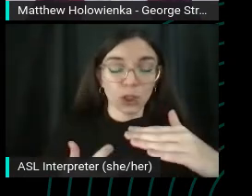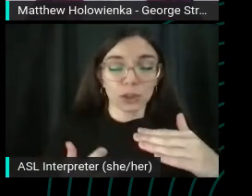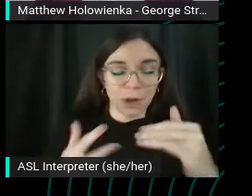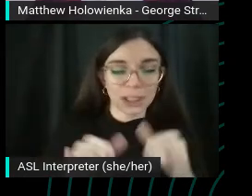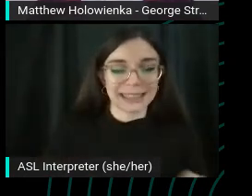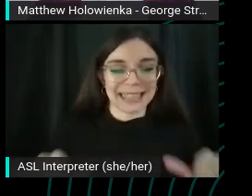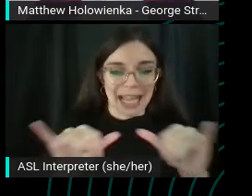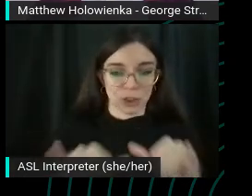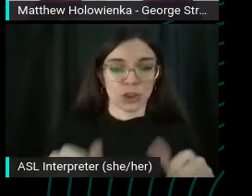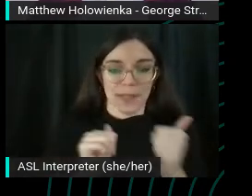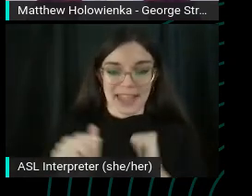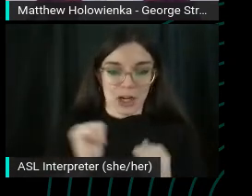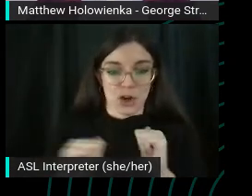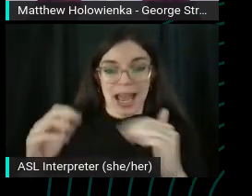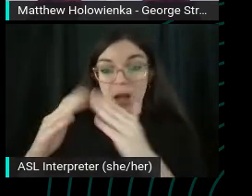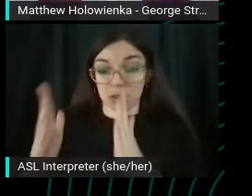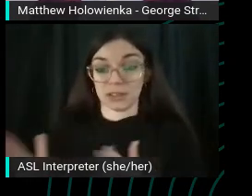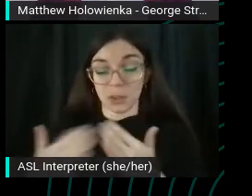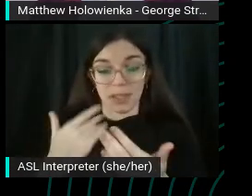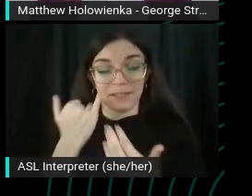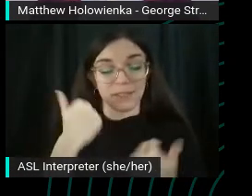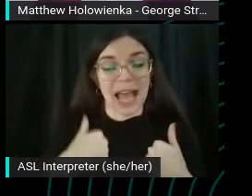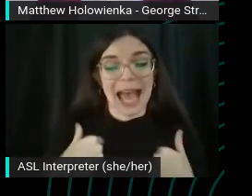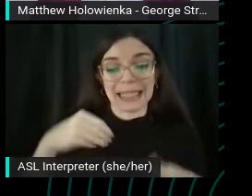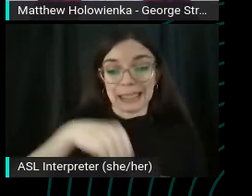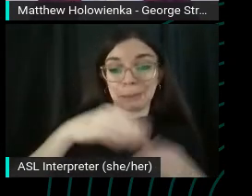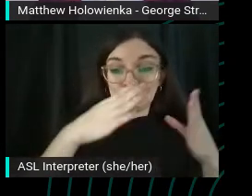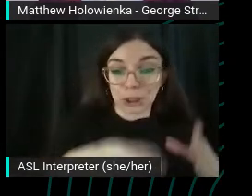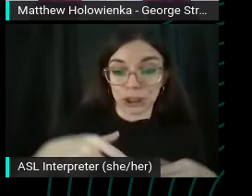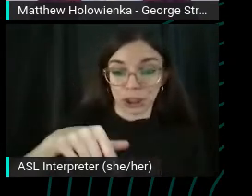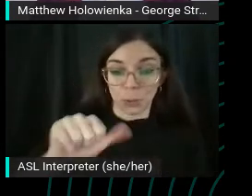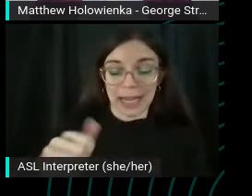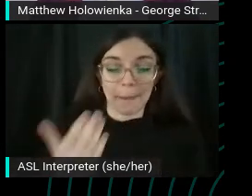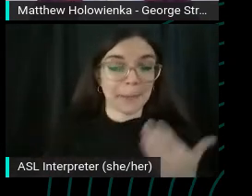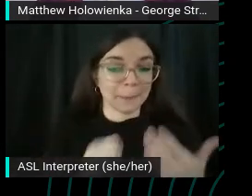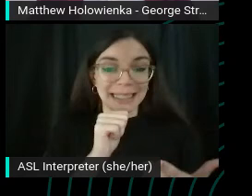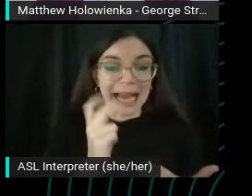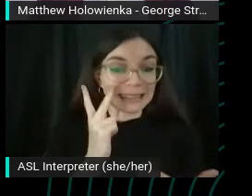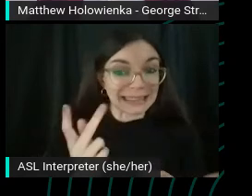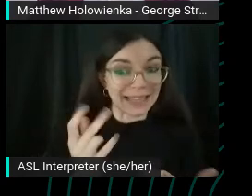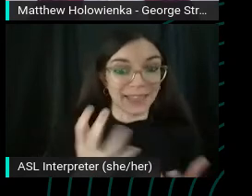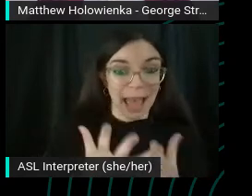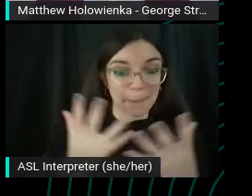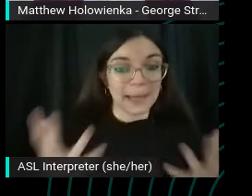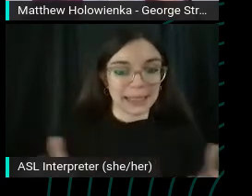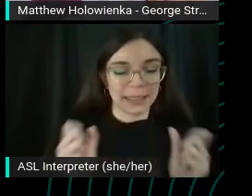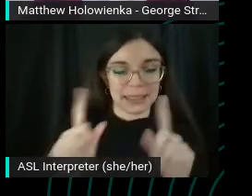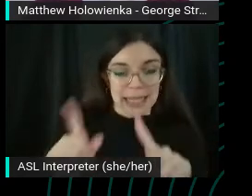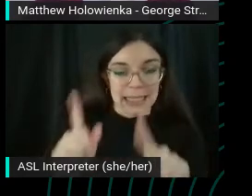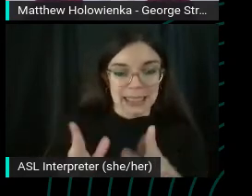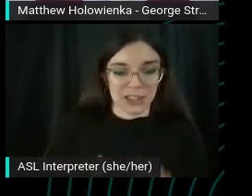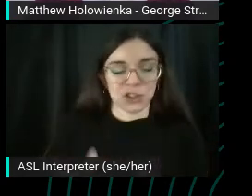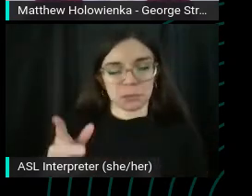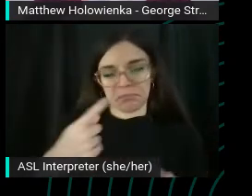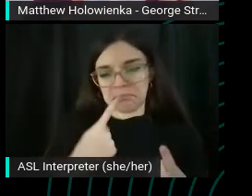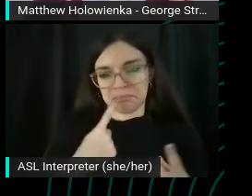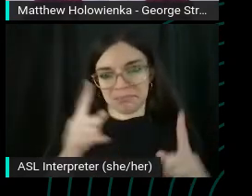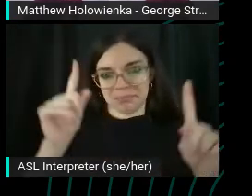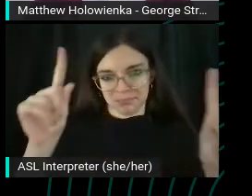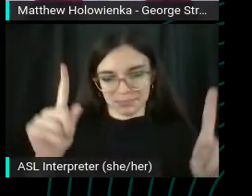so even if were having an in-person Q&A, we might not see that many attendees, so this video was a big success for that. I wanted to highlight this video for a few other reasons